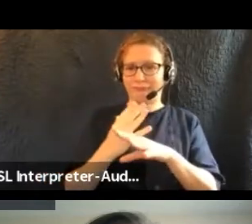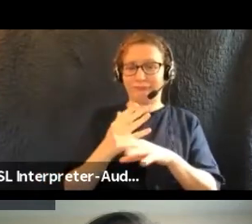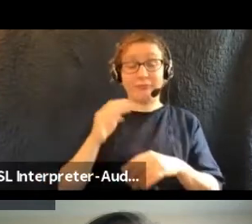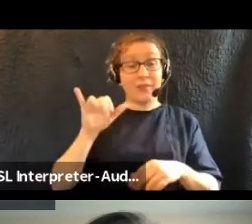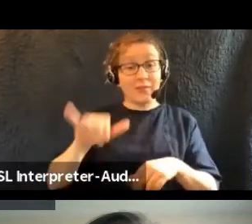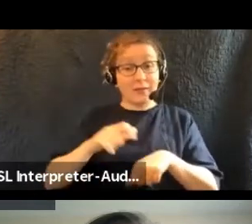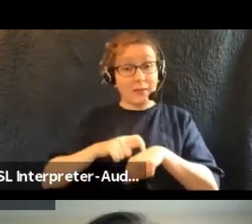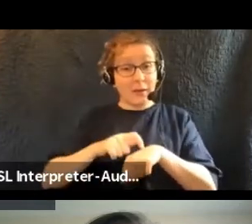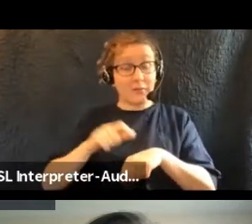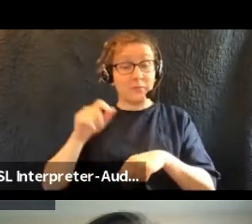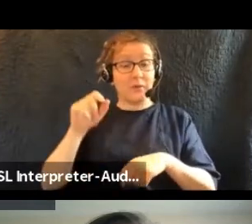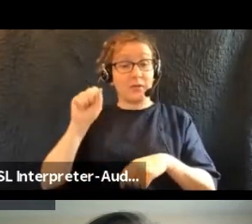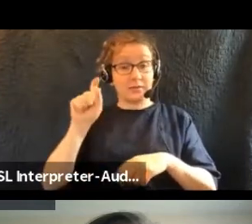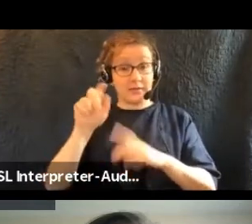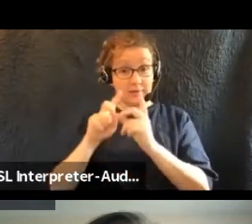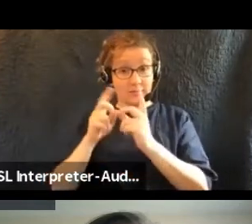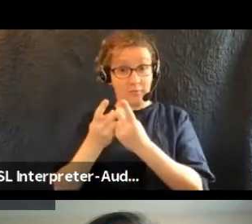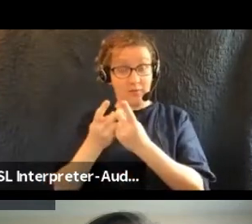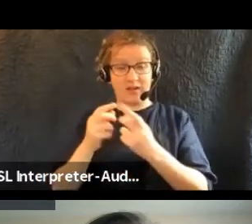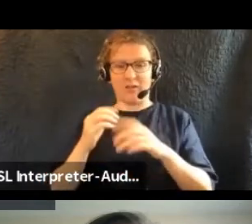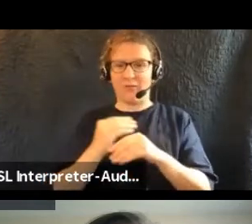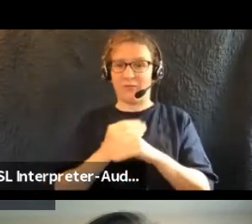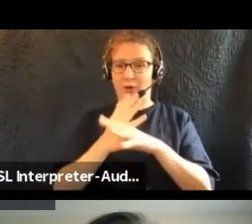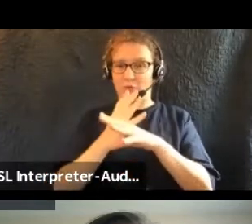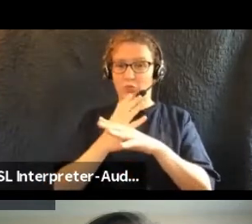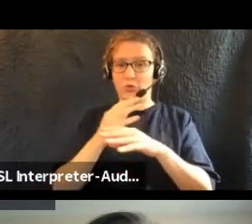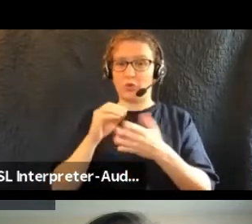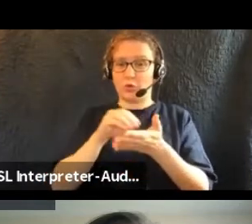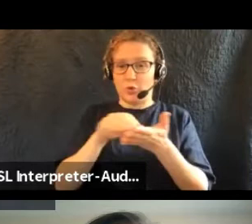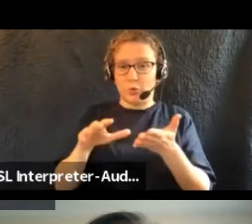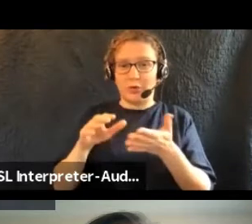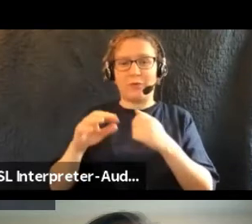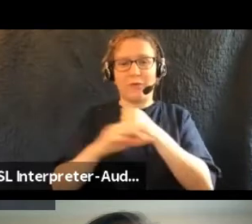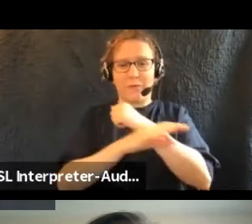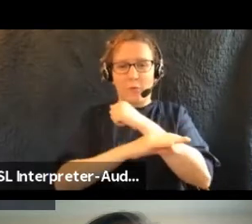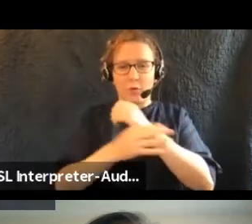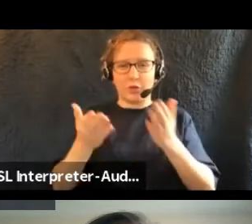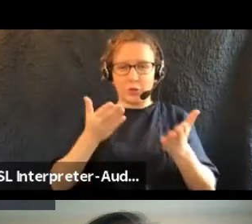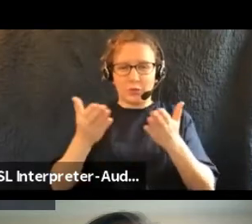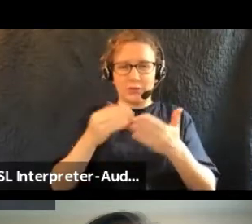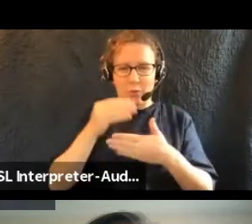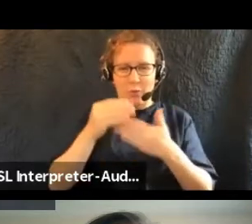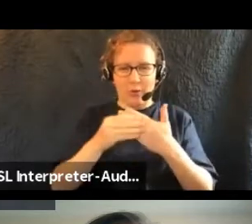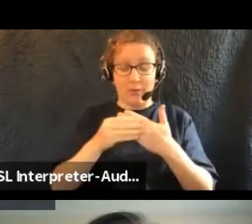Service program, which is entirely virtual, allowing students from across the United States